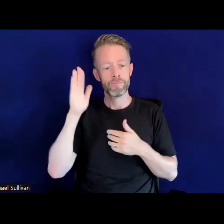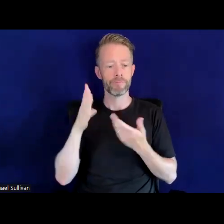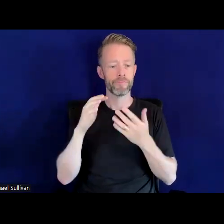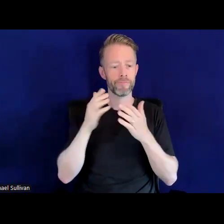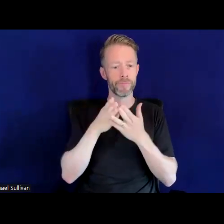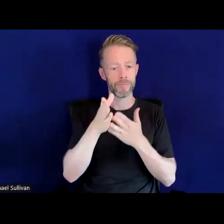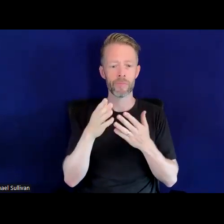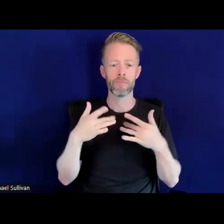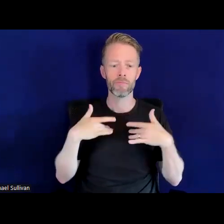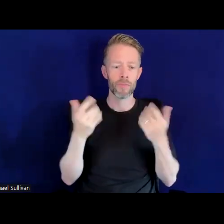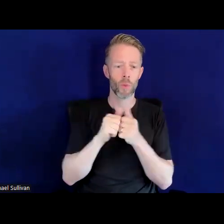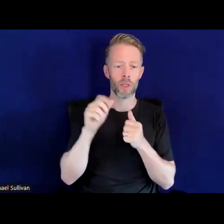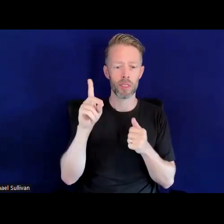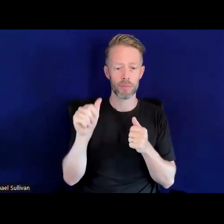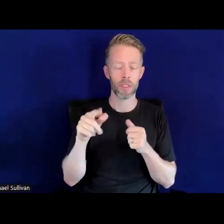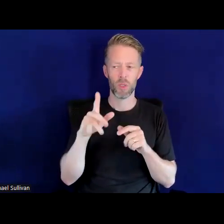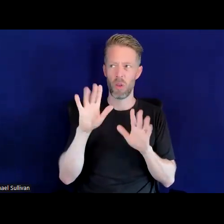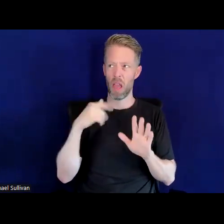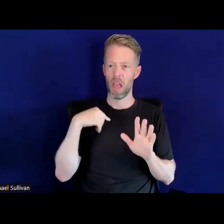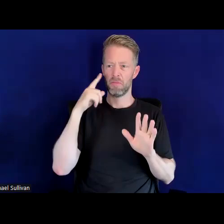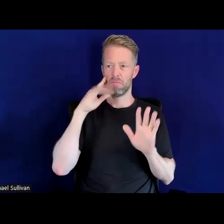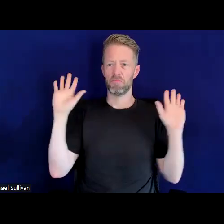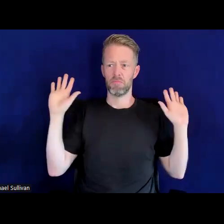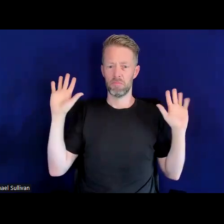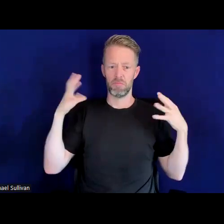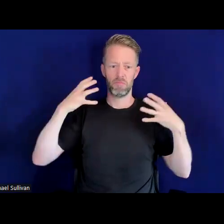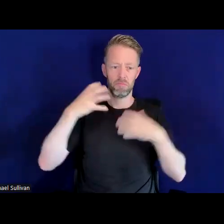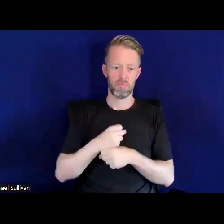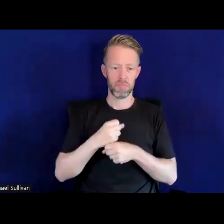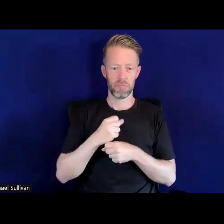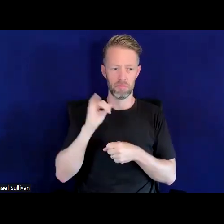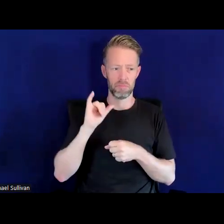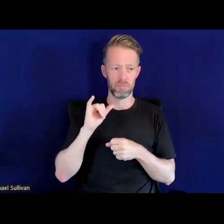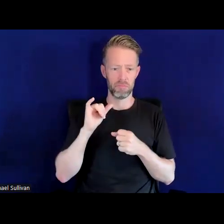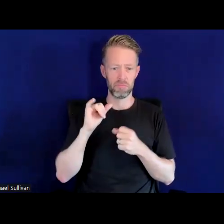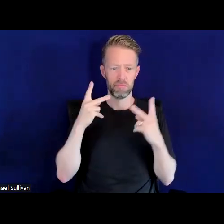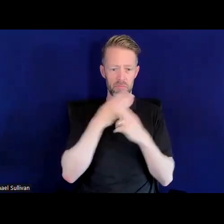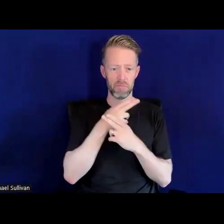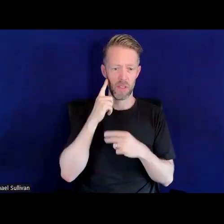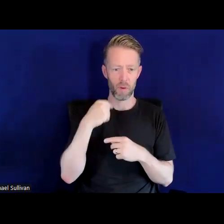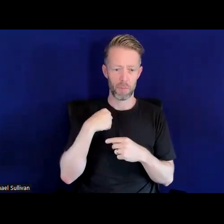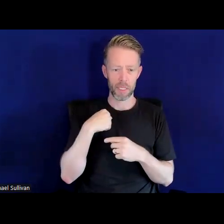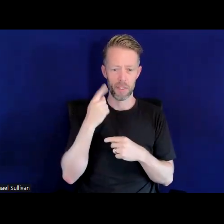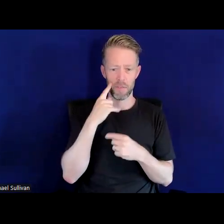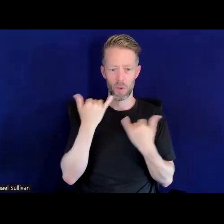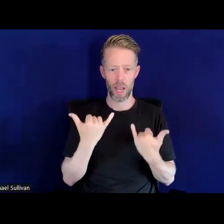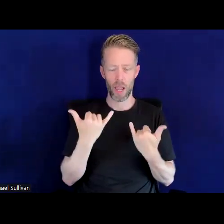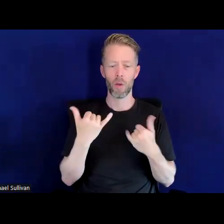around the disability community. That's it from me for now.